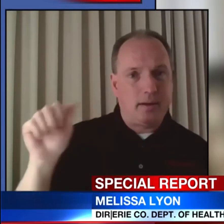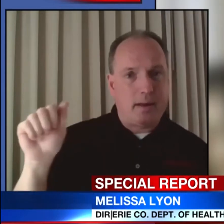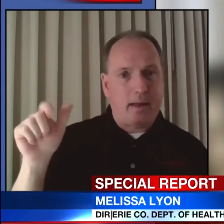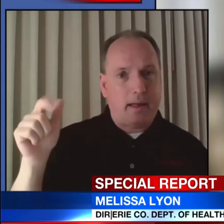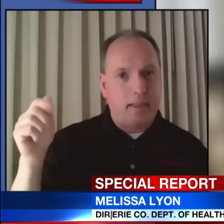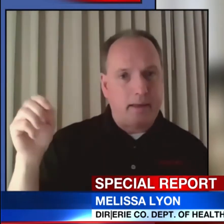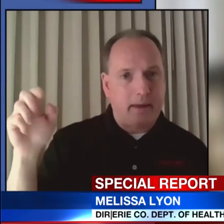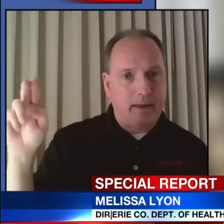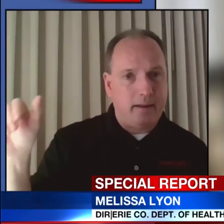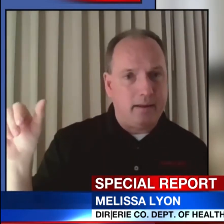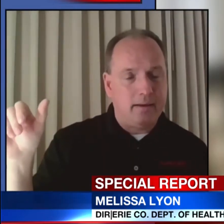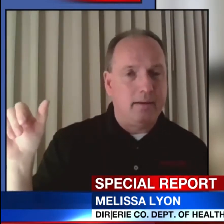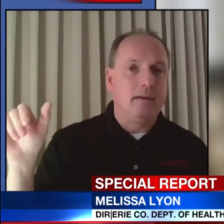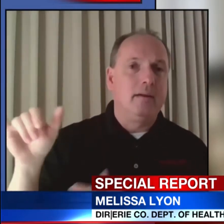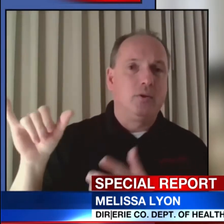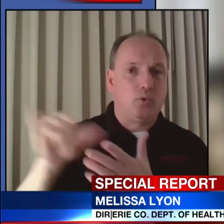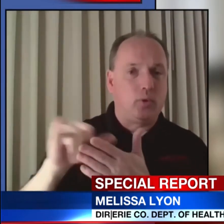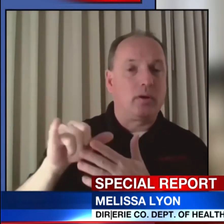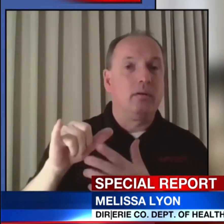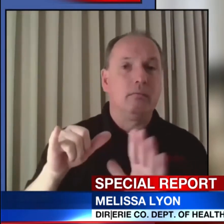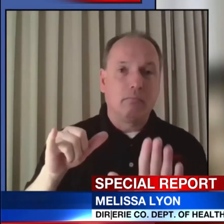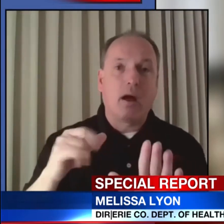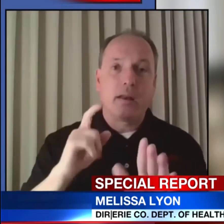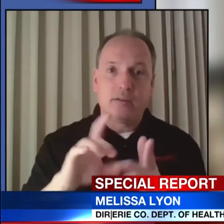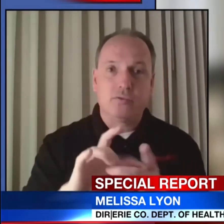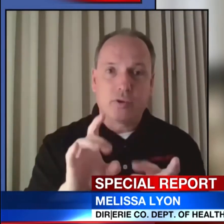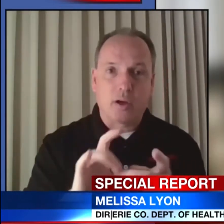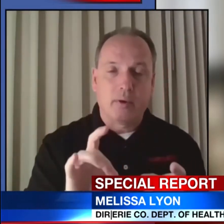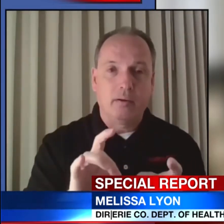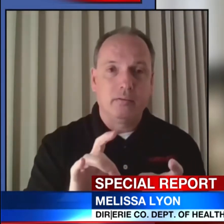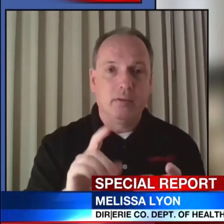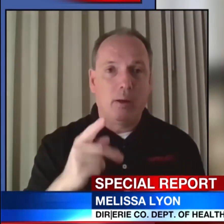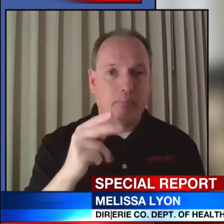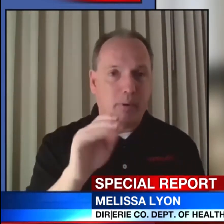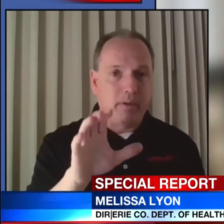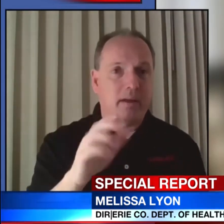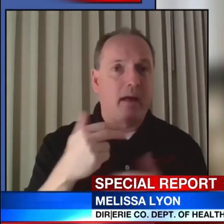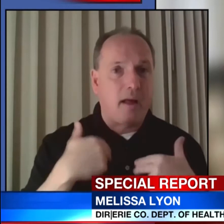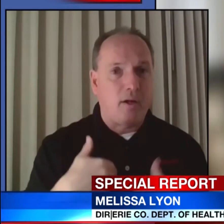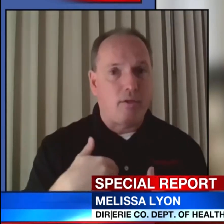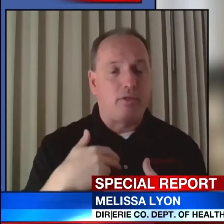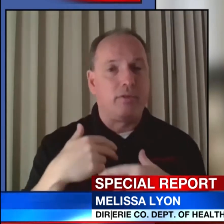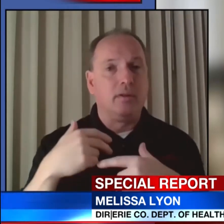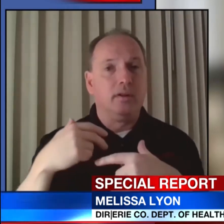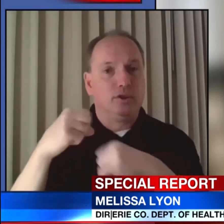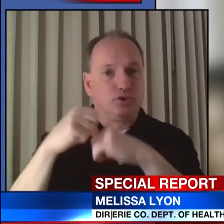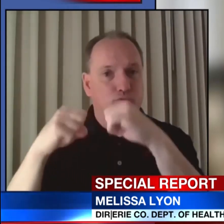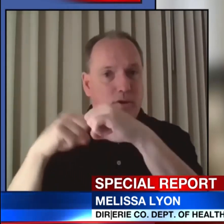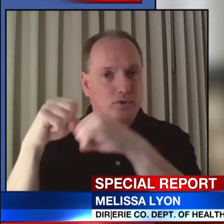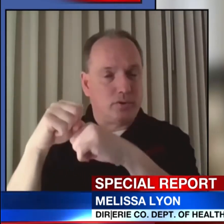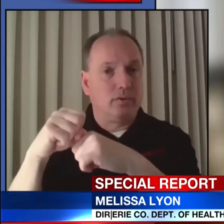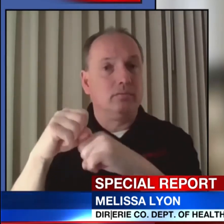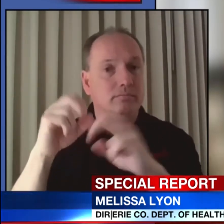TAKE -- ETHAN, I HOPE THAT ANSWERS YOUR QUESTION. I WANT TO CIRCLE BACK ABOUT ERIE COUNTY AND ALLEGAINY